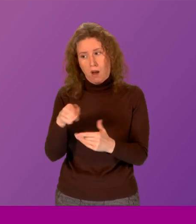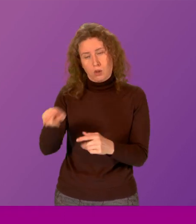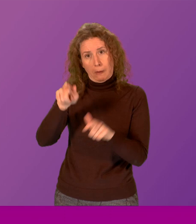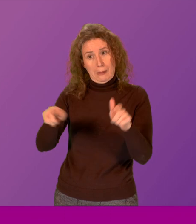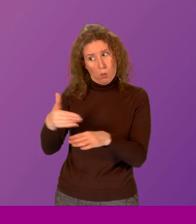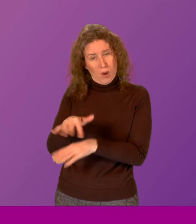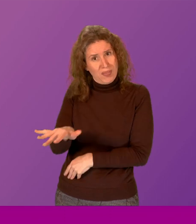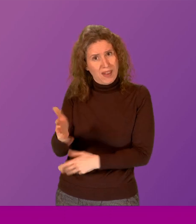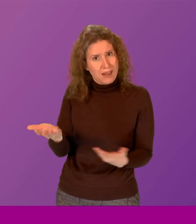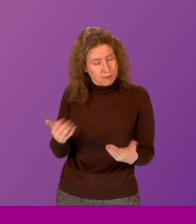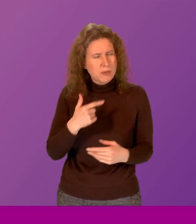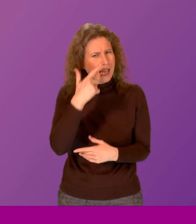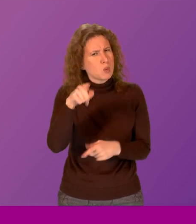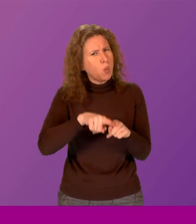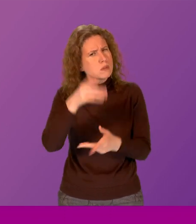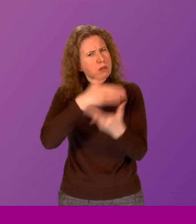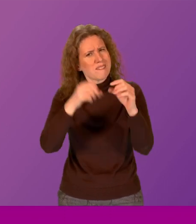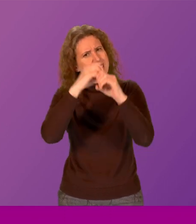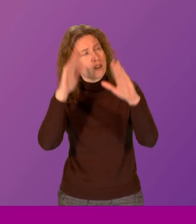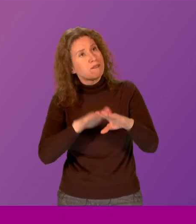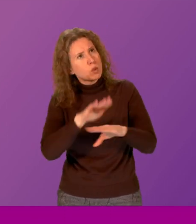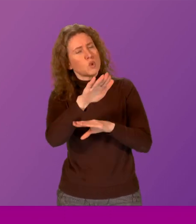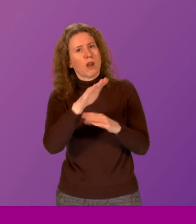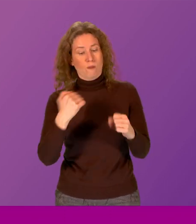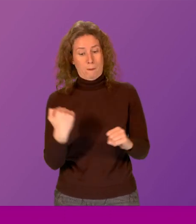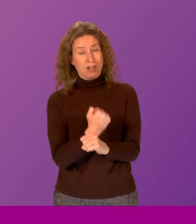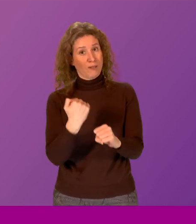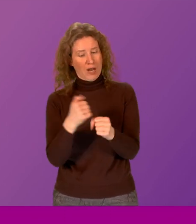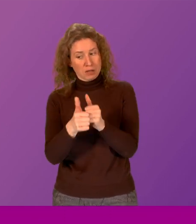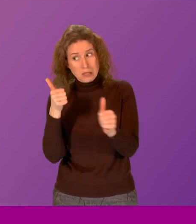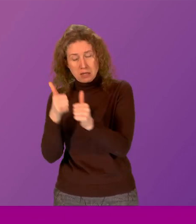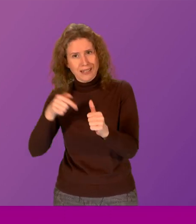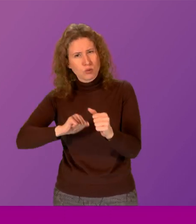and will he also talk about his vision for the future of manufacturing in Scotland? It is a